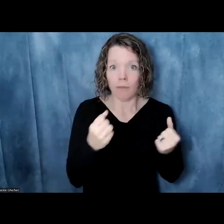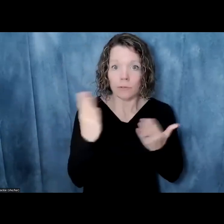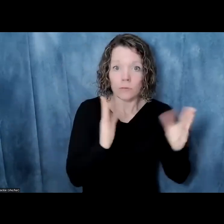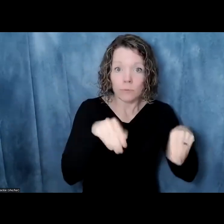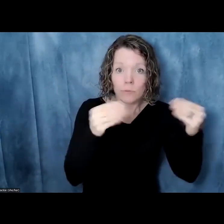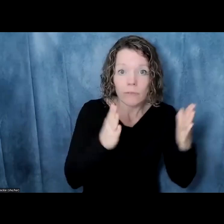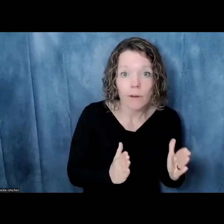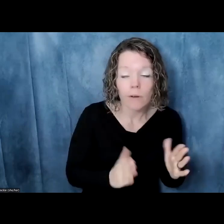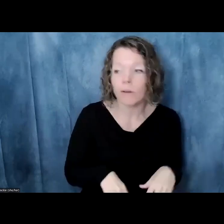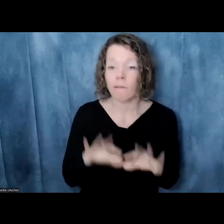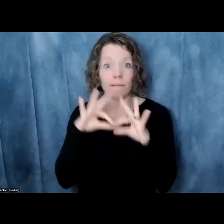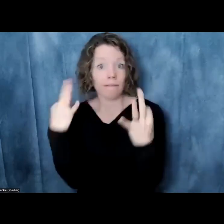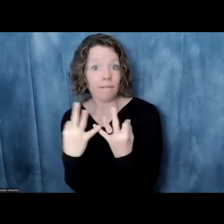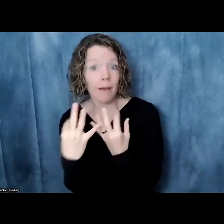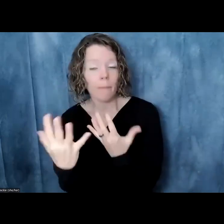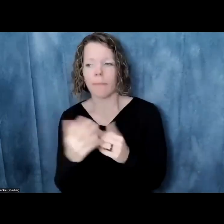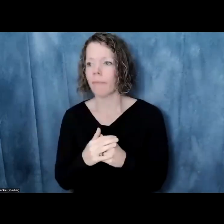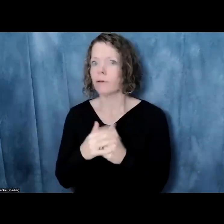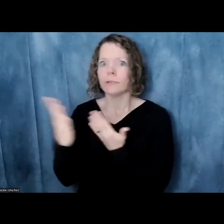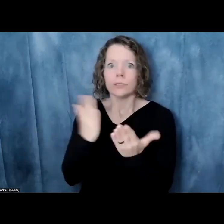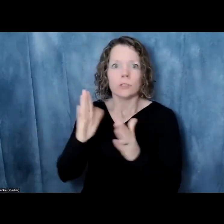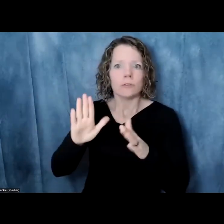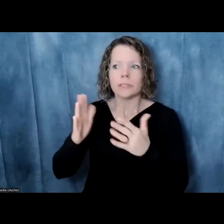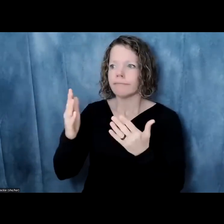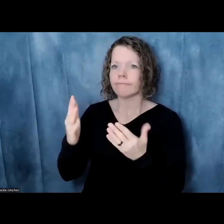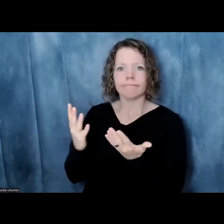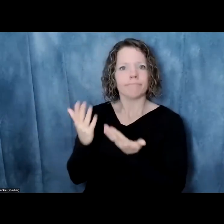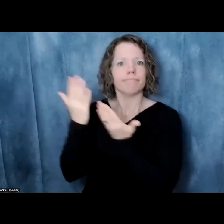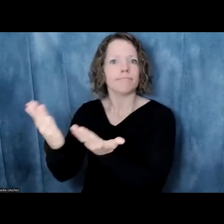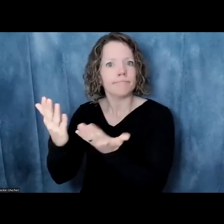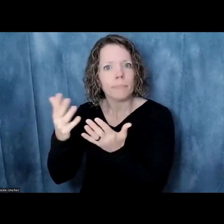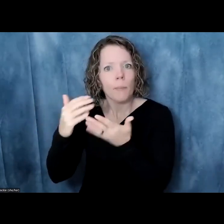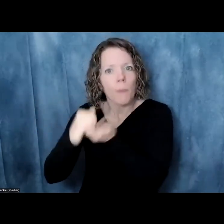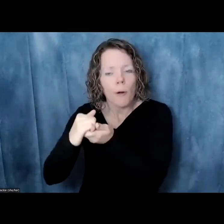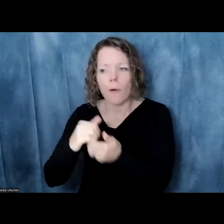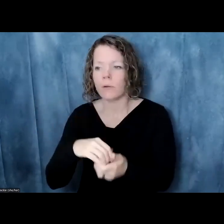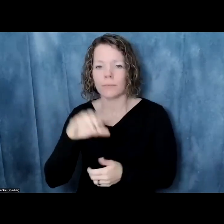family members, service delivery partners, and stakeholders from across the state